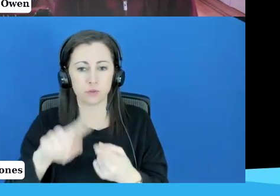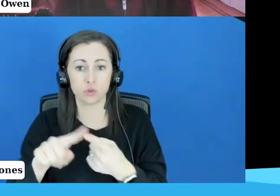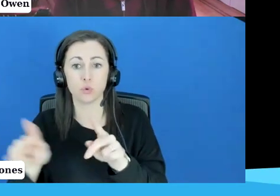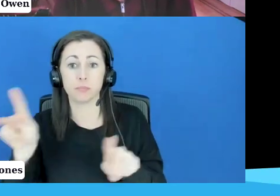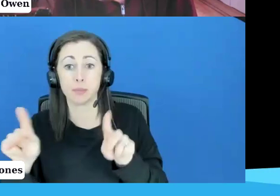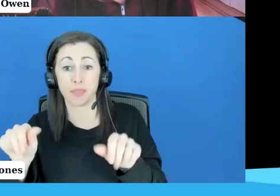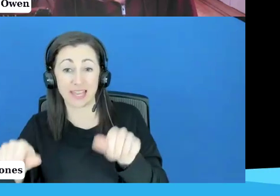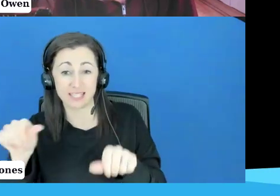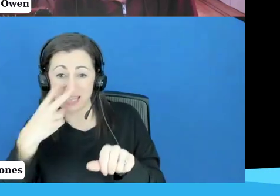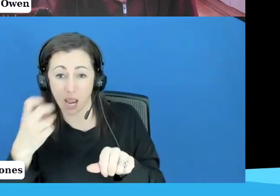Oh, absolutely I have.